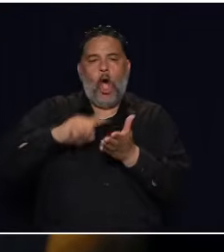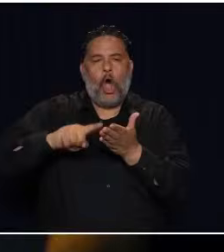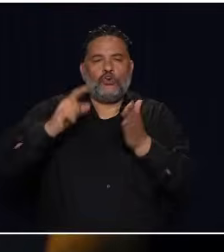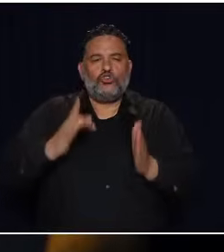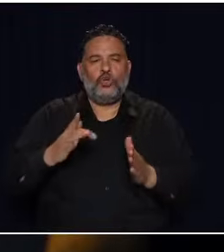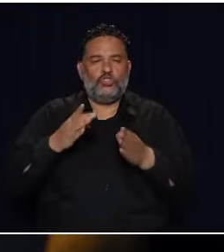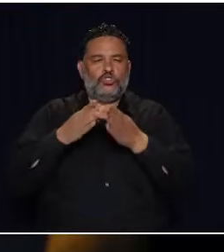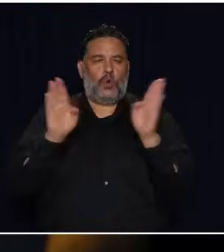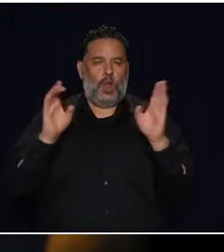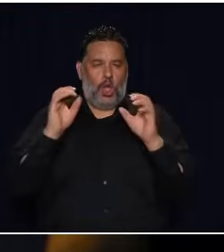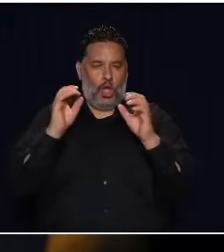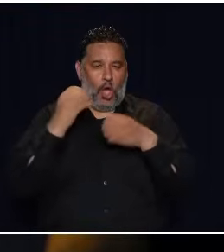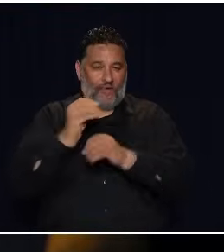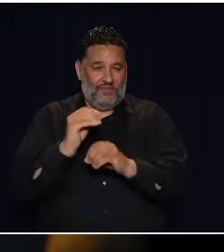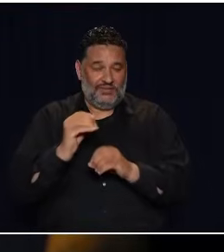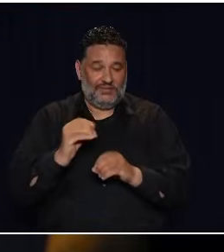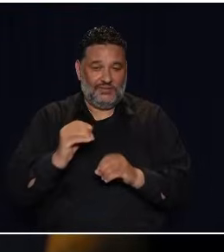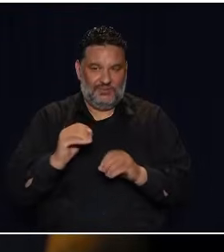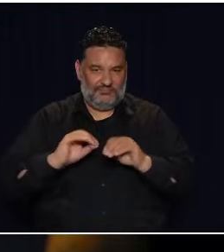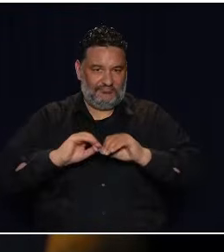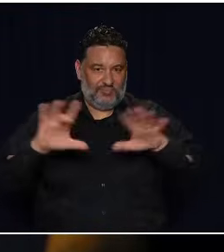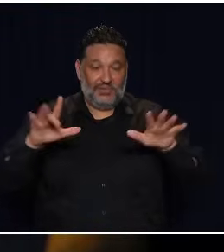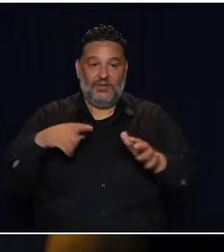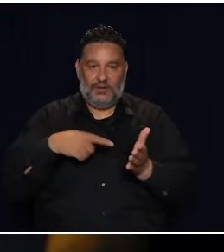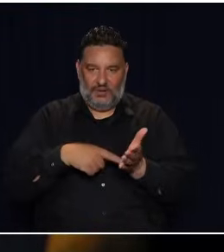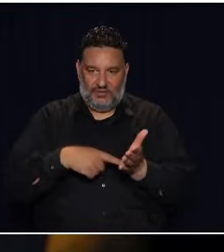ARTICLE CAME OUT FROM THE